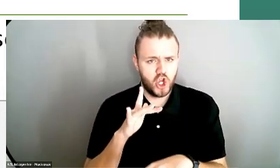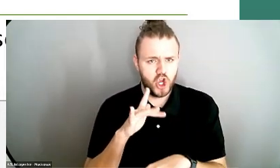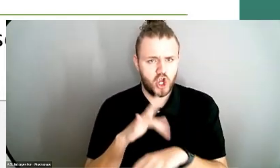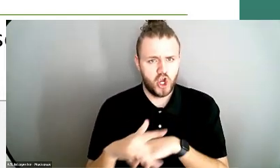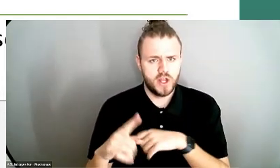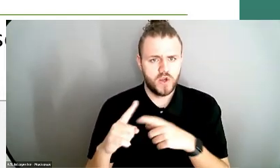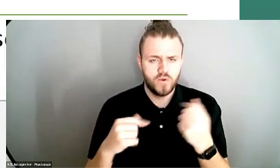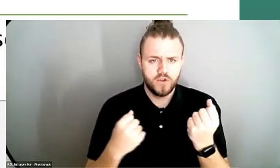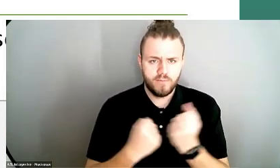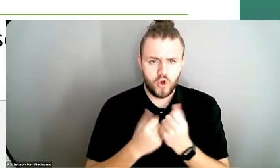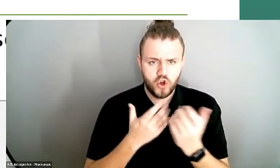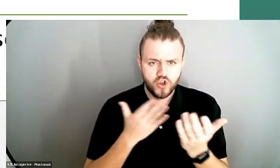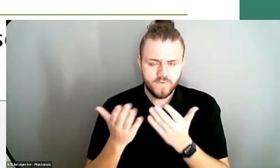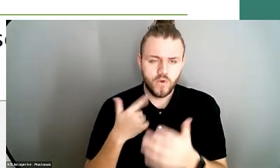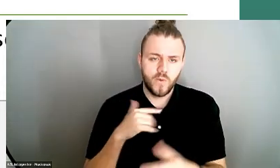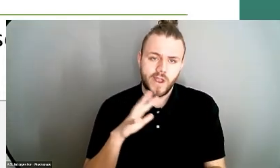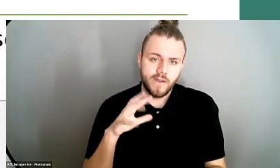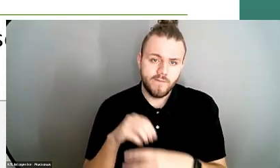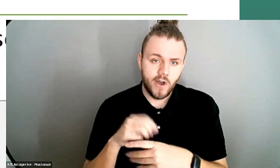We involve social work.